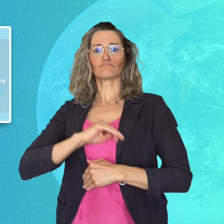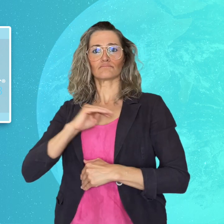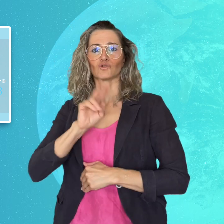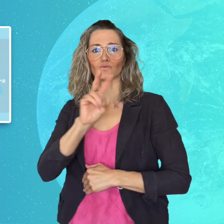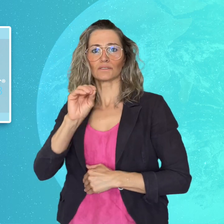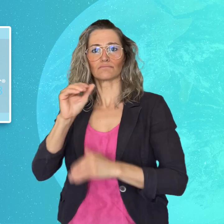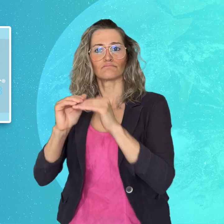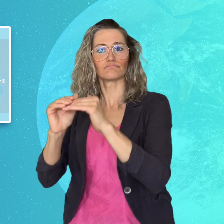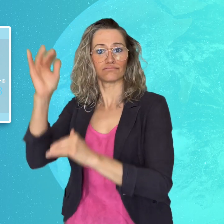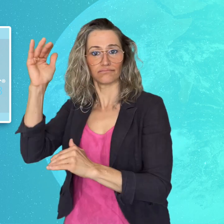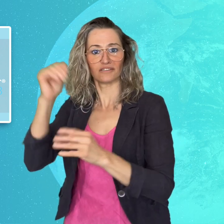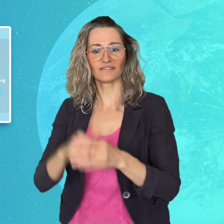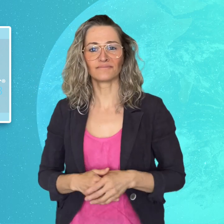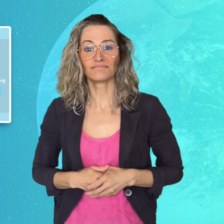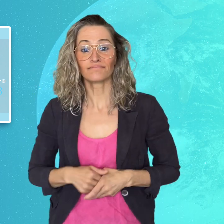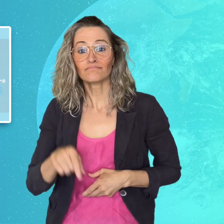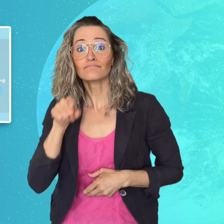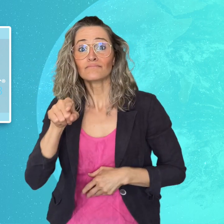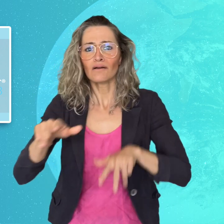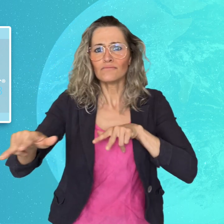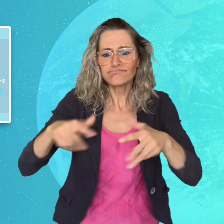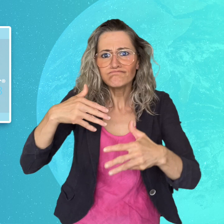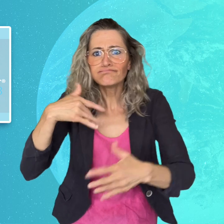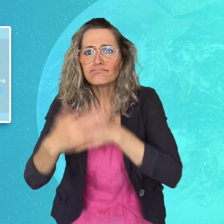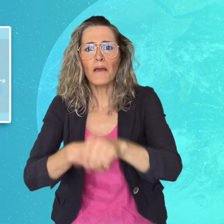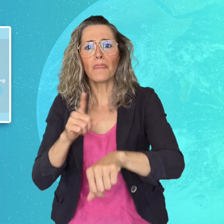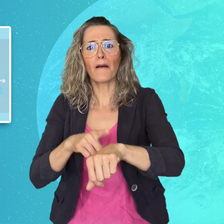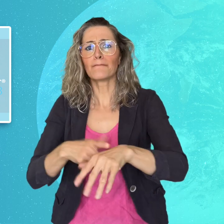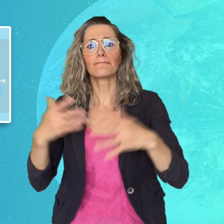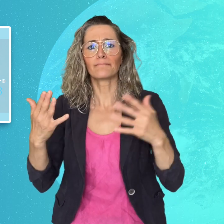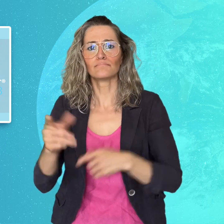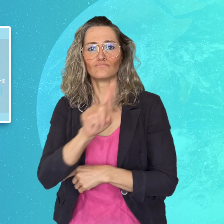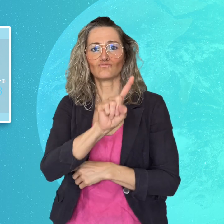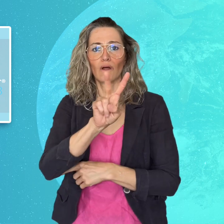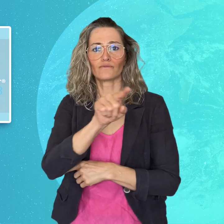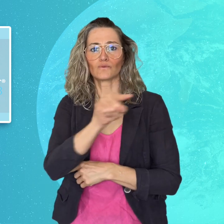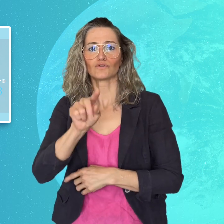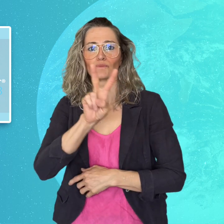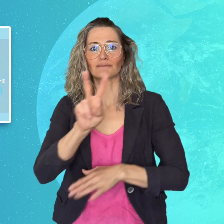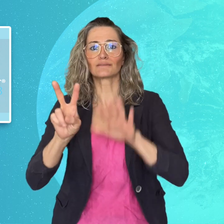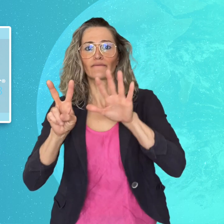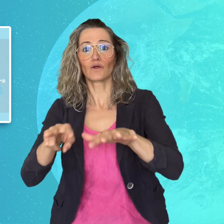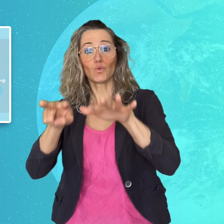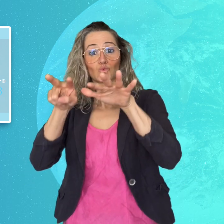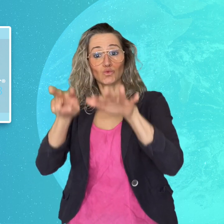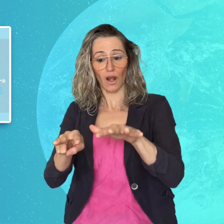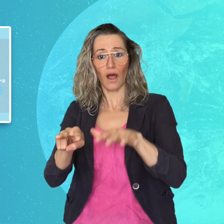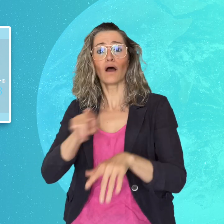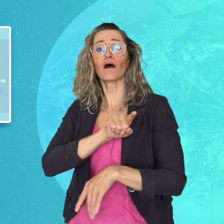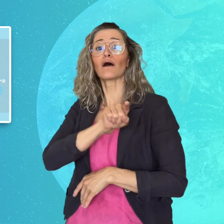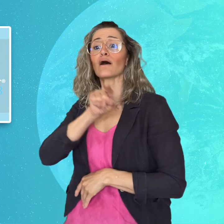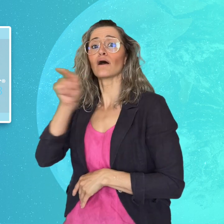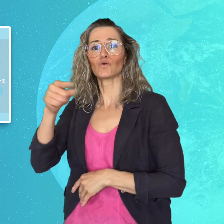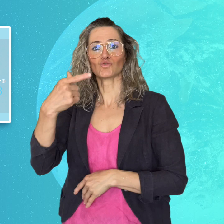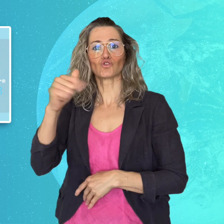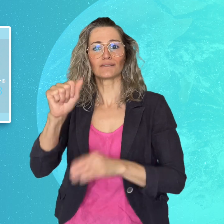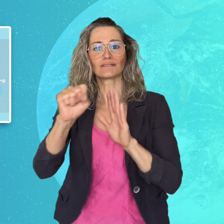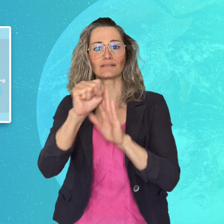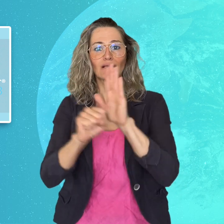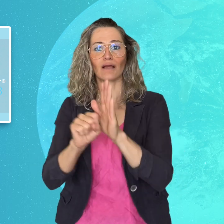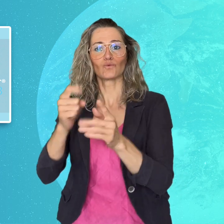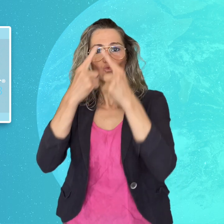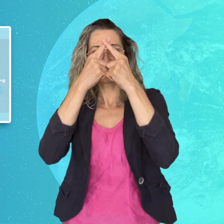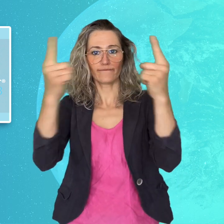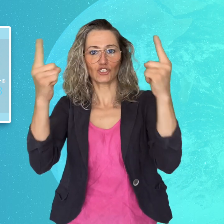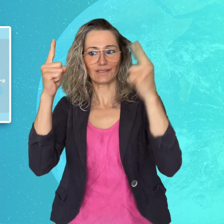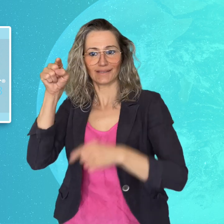from July 12-27 at Georgia State University. Networking tips,